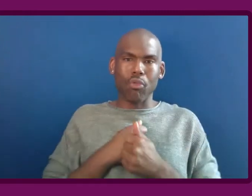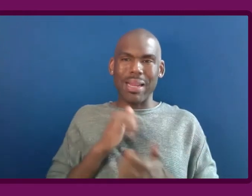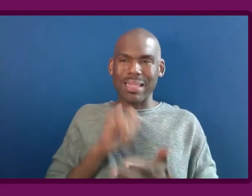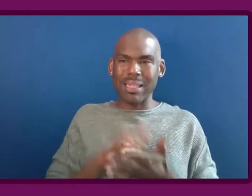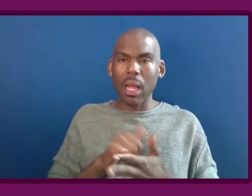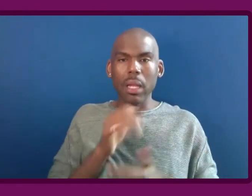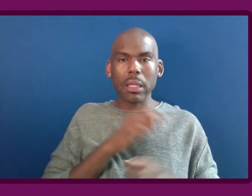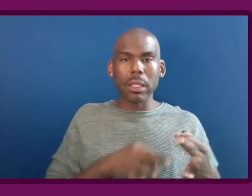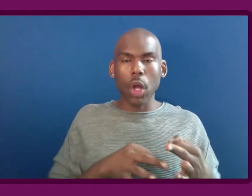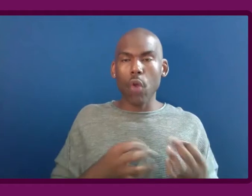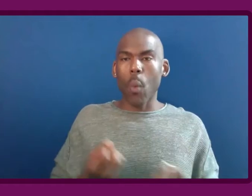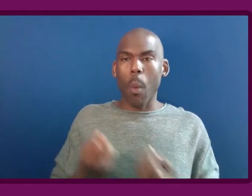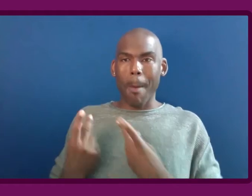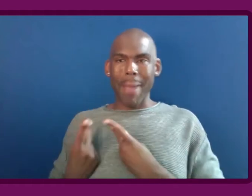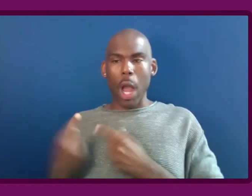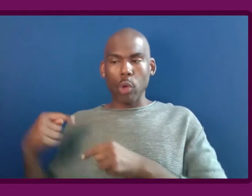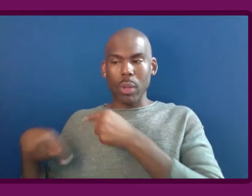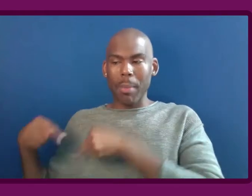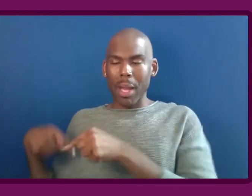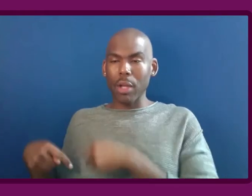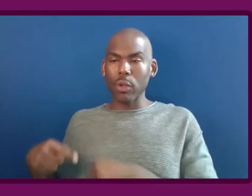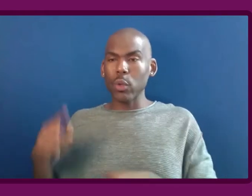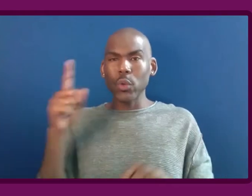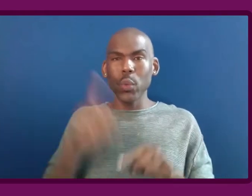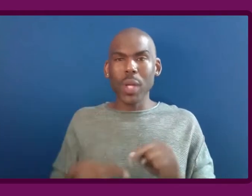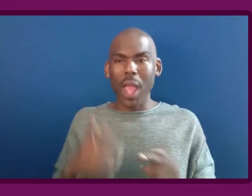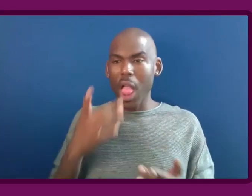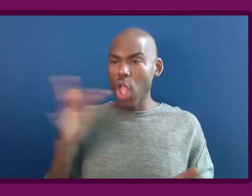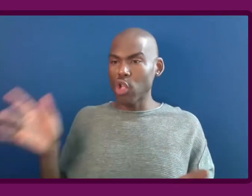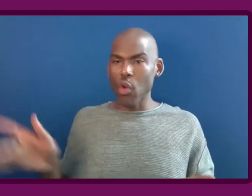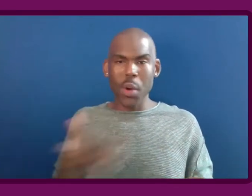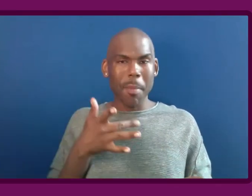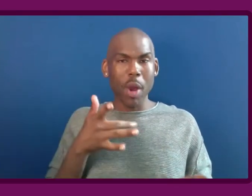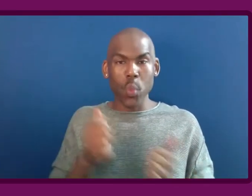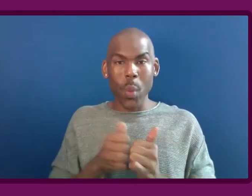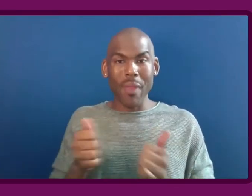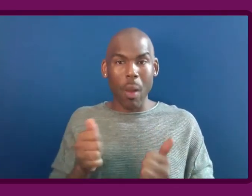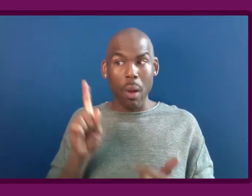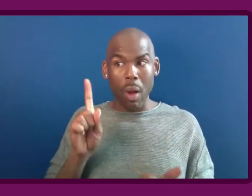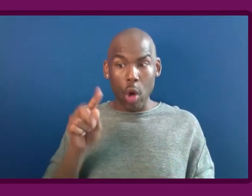wanting to go back to the past. You can't turn the page without reading the page, you know? Maryangel Garcia-Ramos: Absolutely.